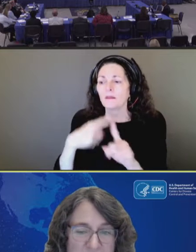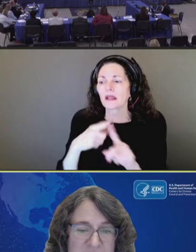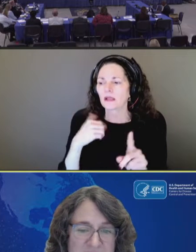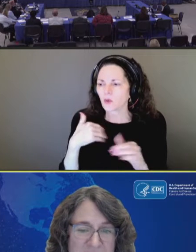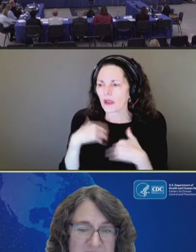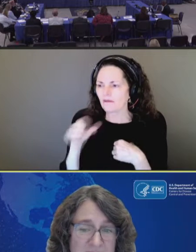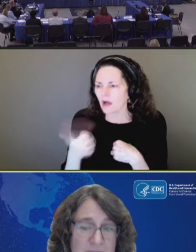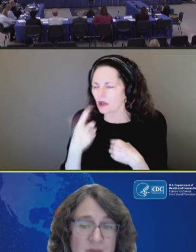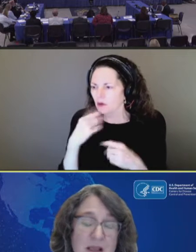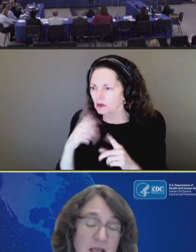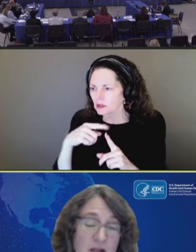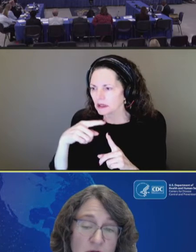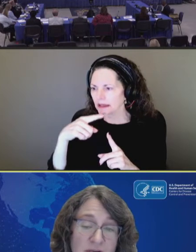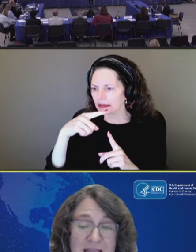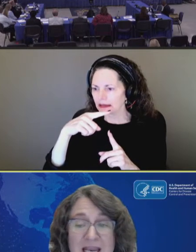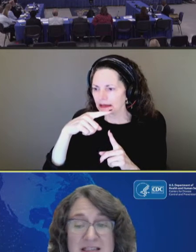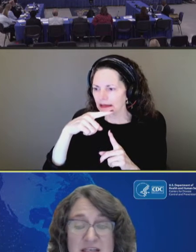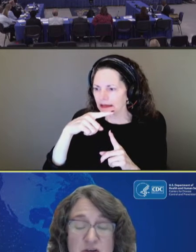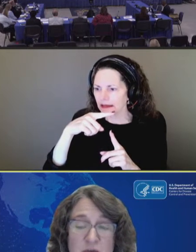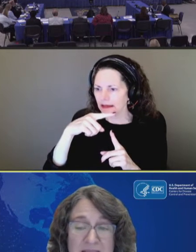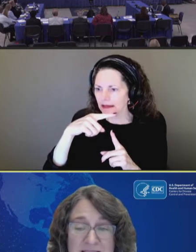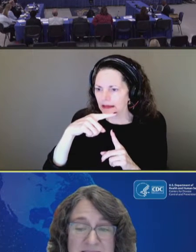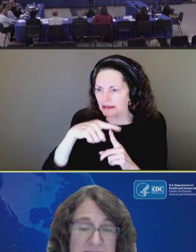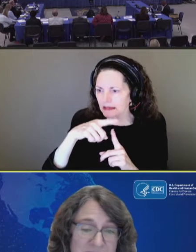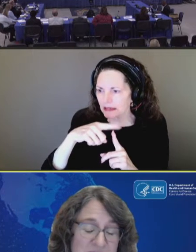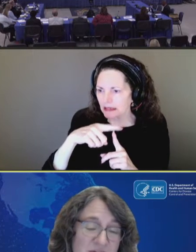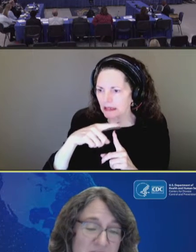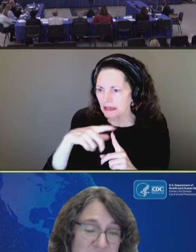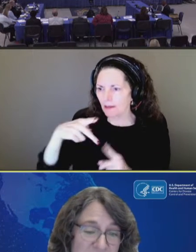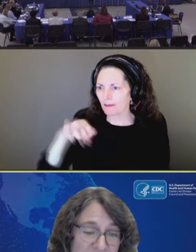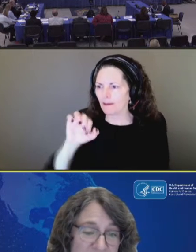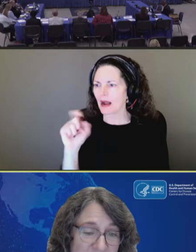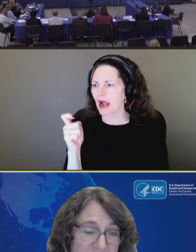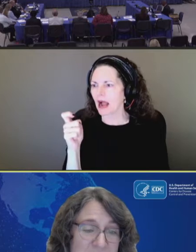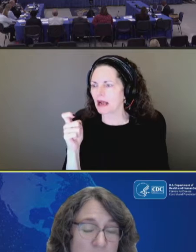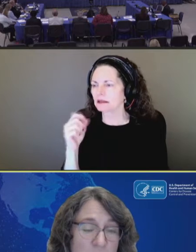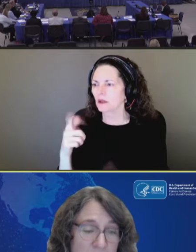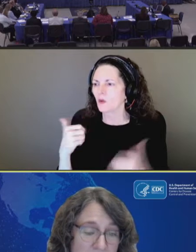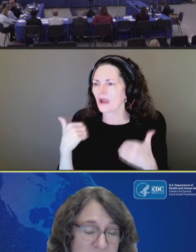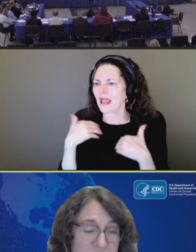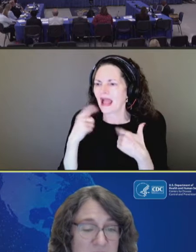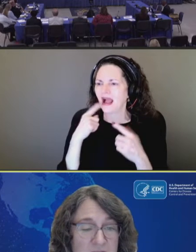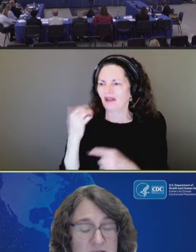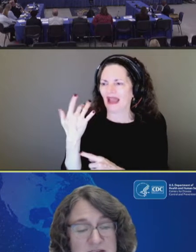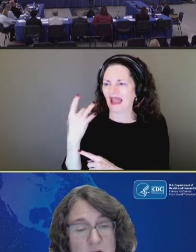that have been detected, including 18 new cases in at least five states in the last couple months.